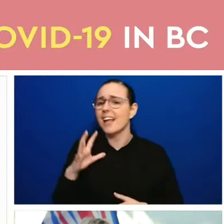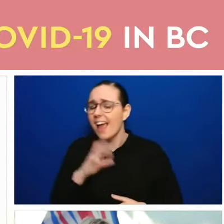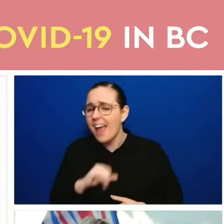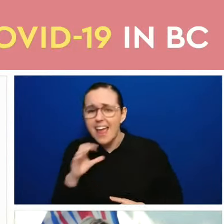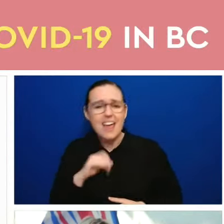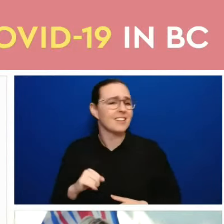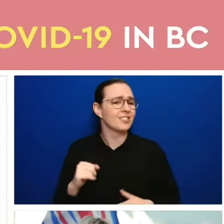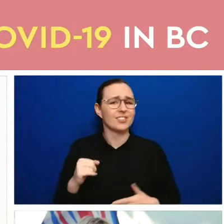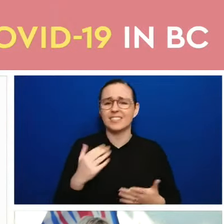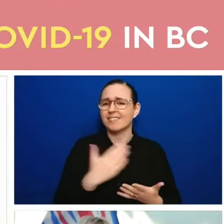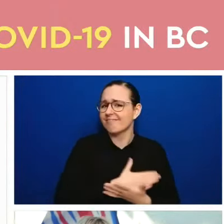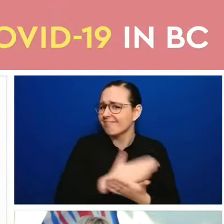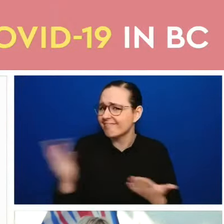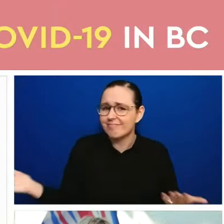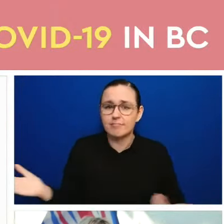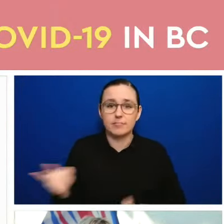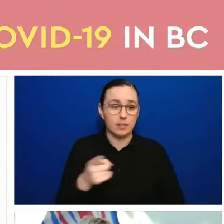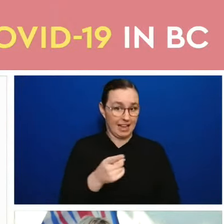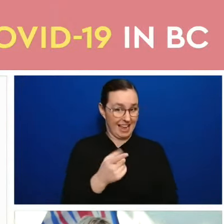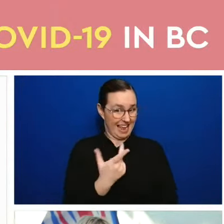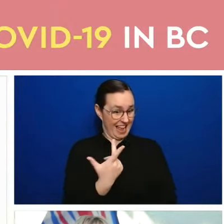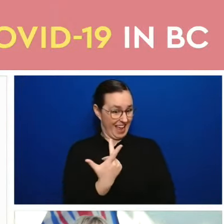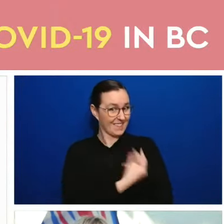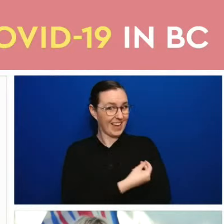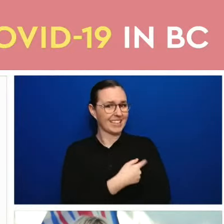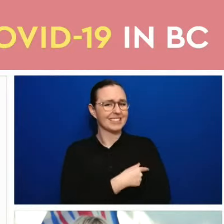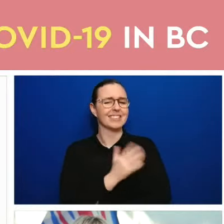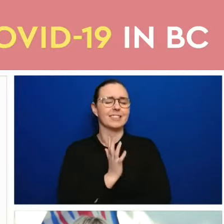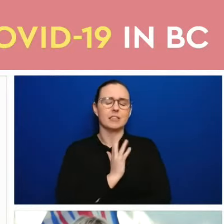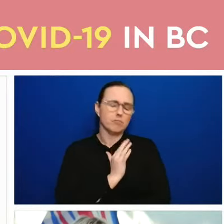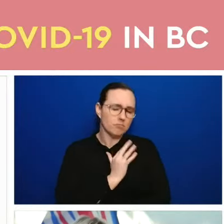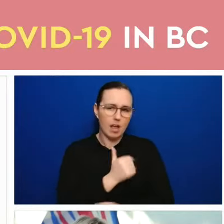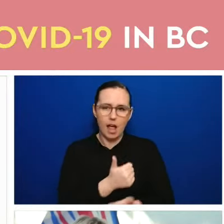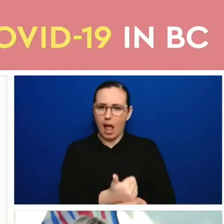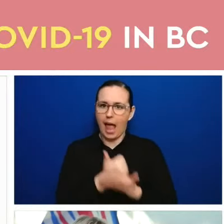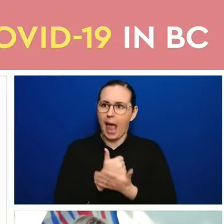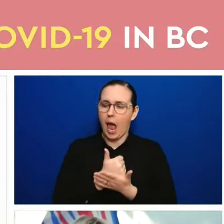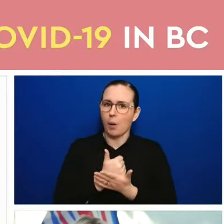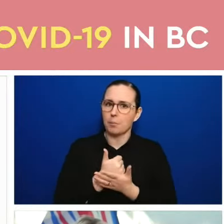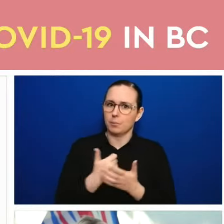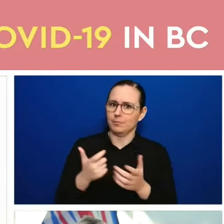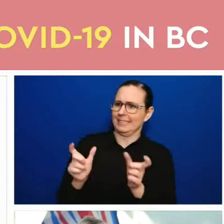and across communities has made the difference in ensuring that